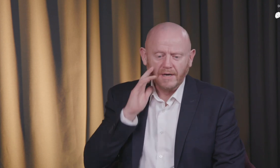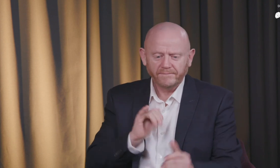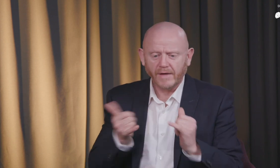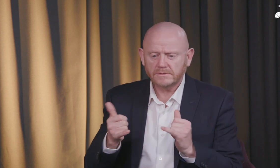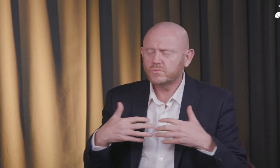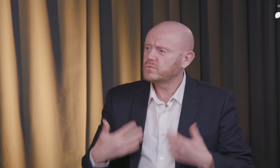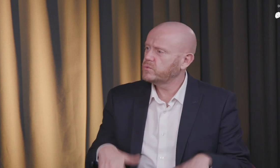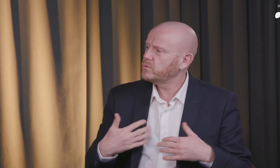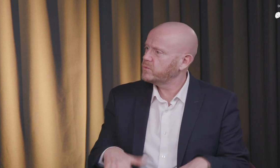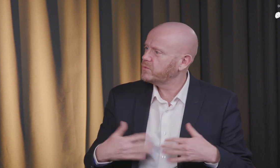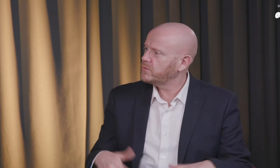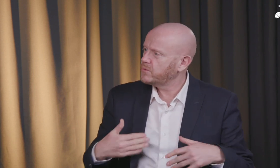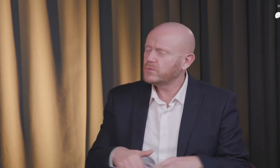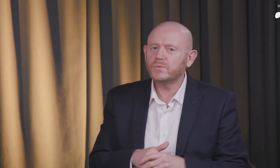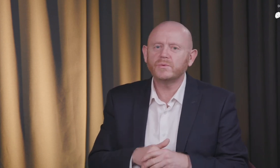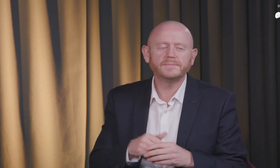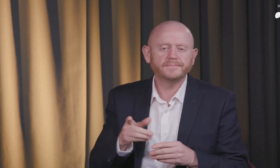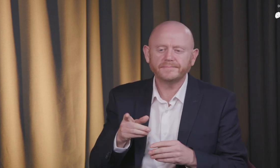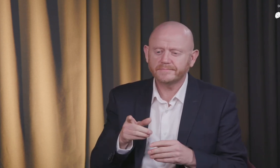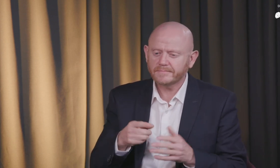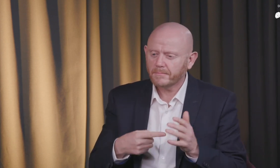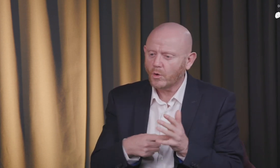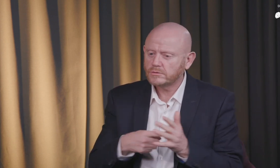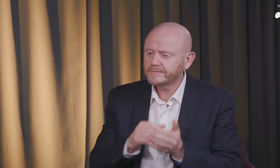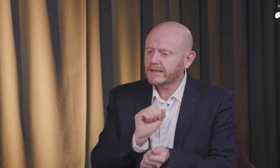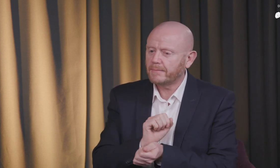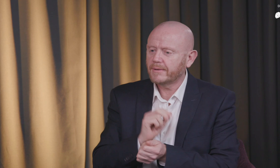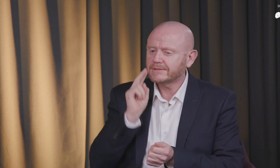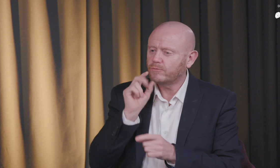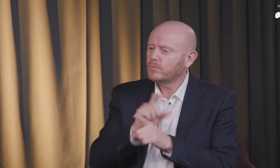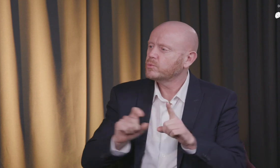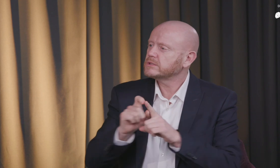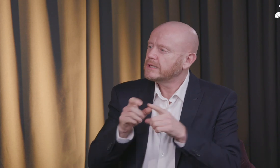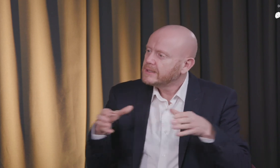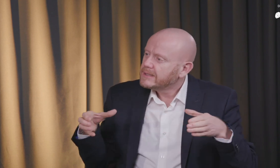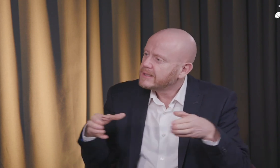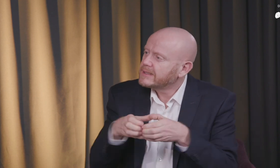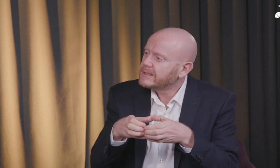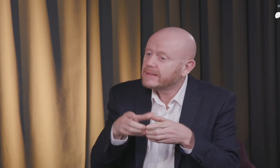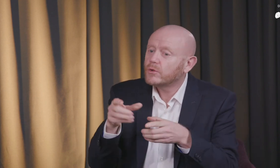Deaffest is amazing. It’s important to keep the deaf community together.